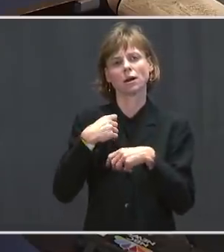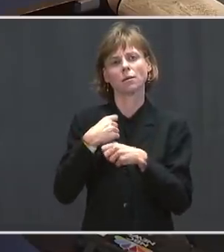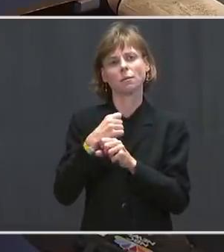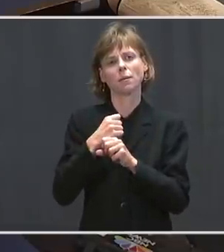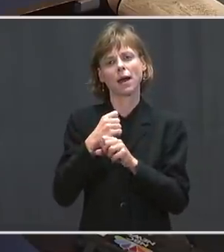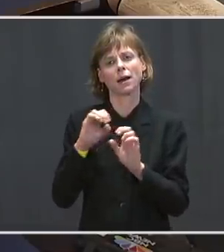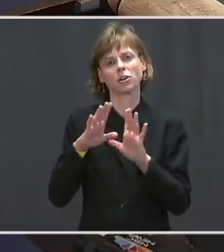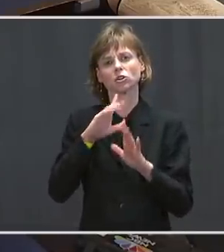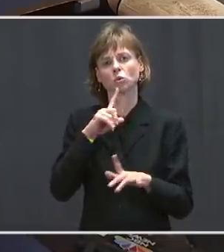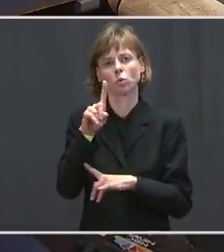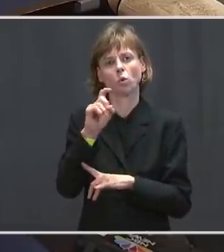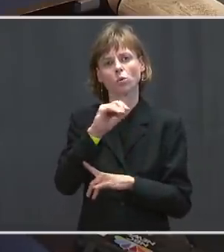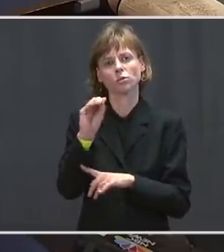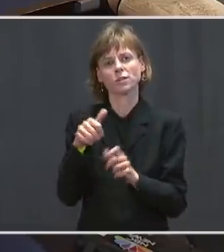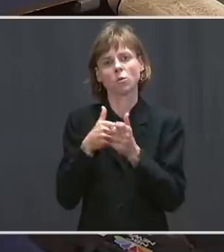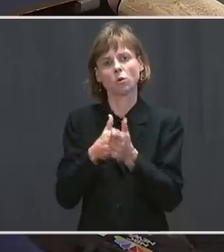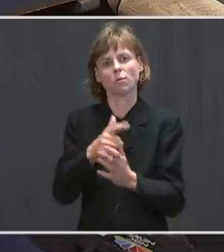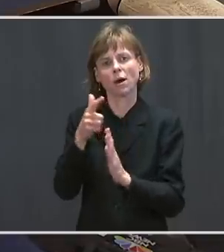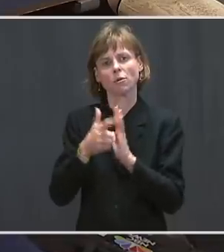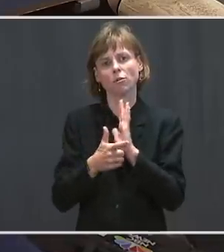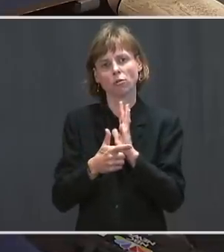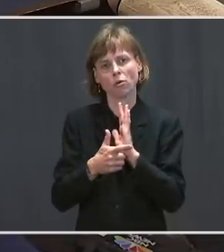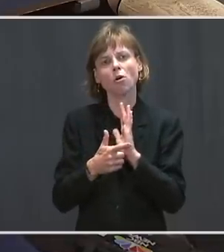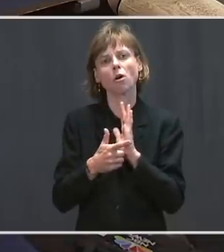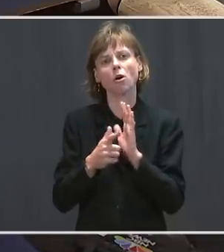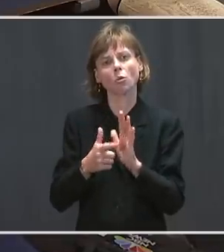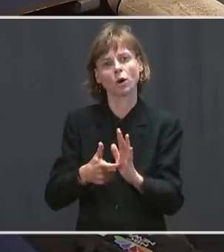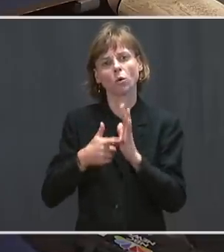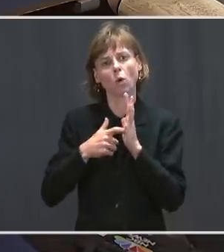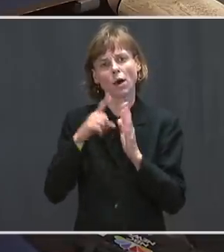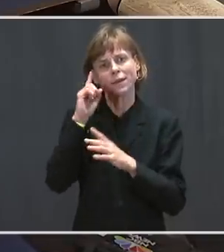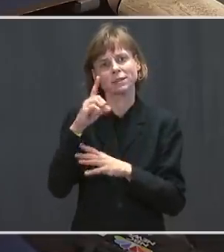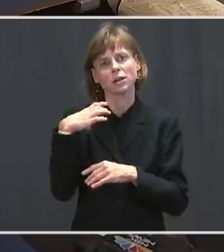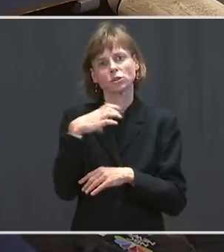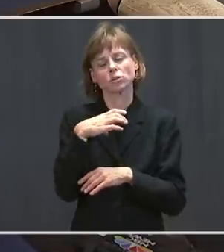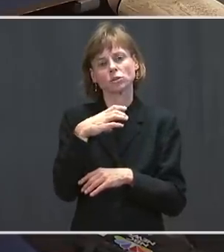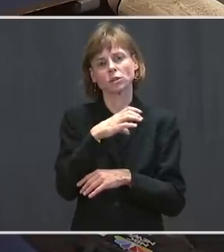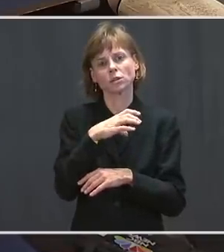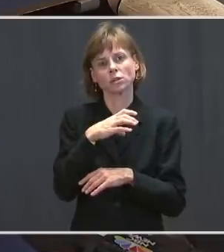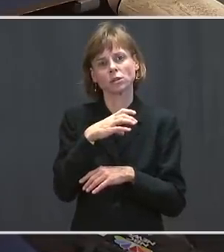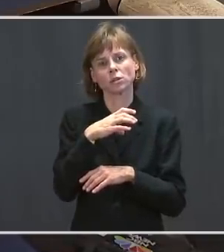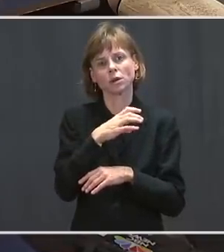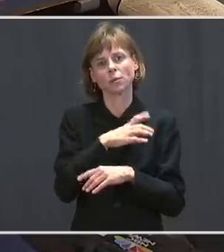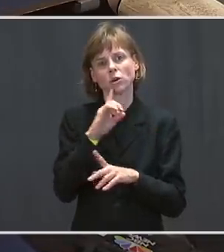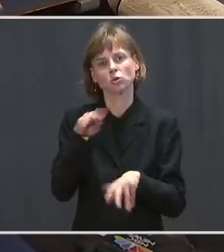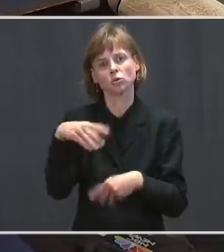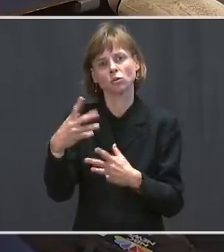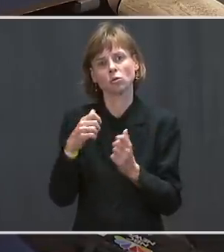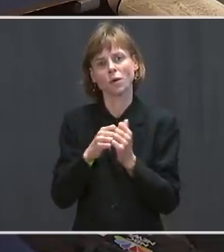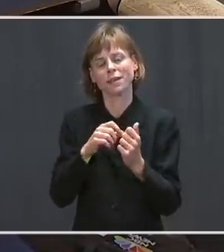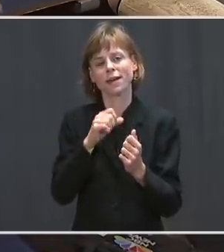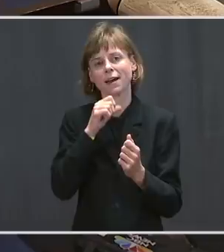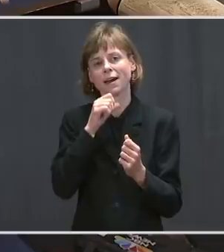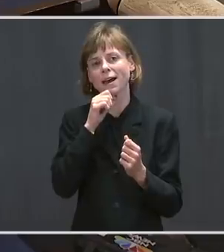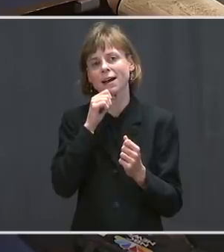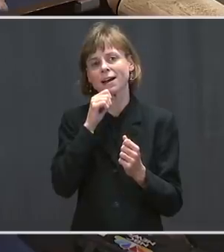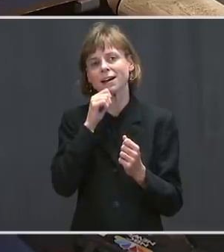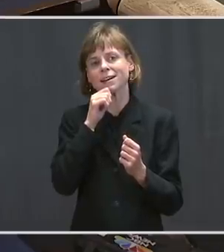with the law requiring the intelligence community to provide Congress with a declassified report on who was responsible for the death of the journalist,